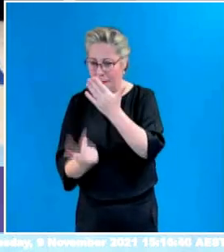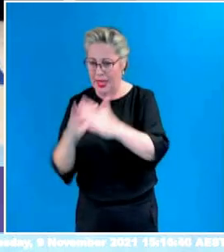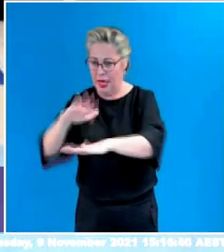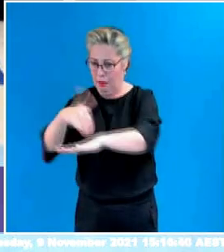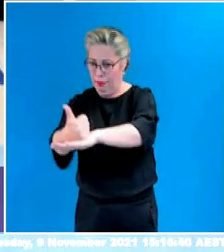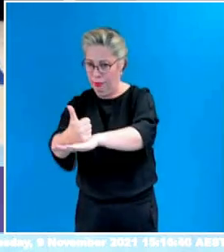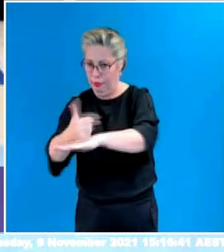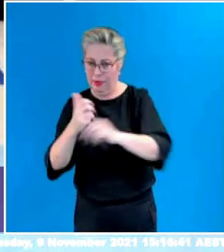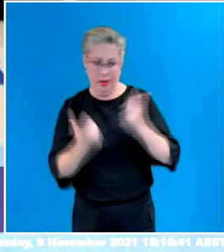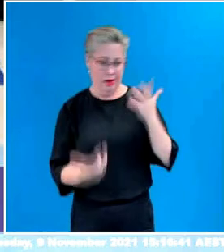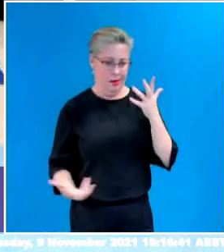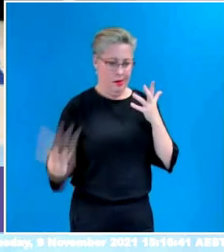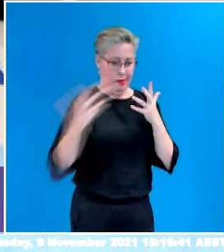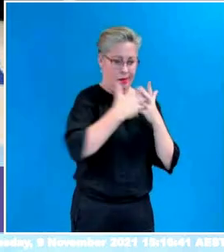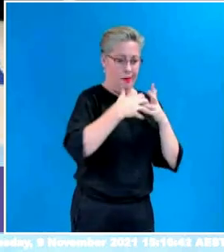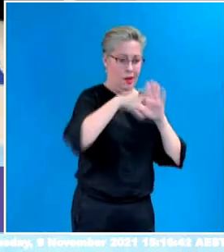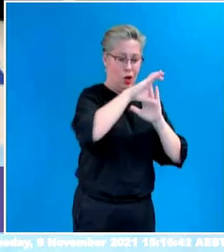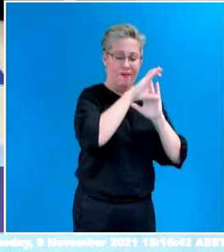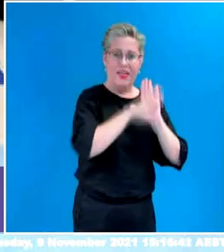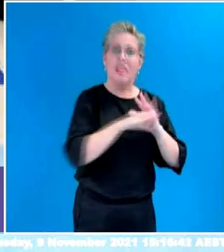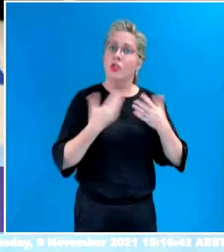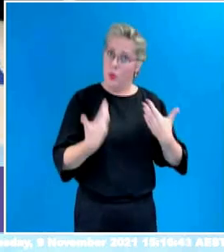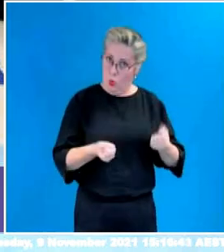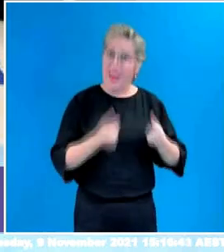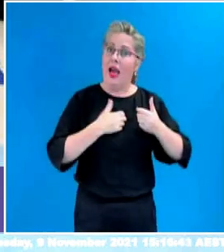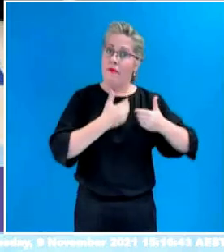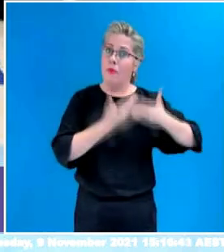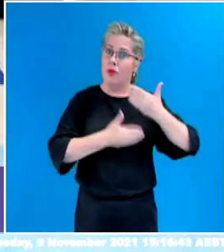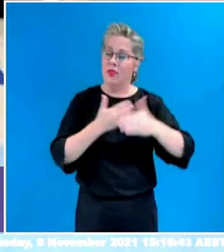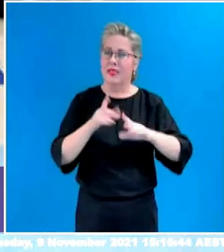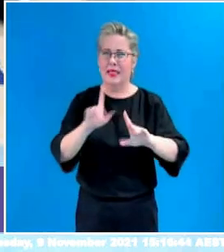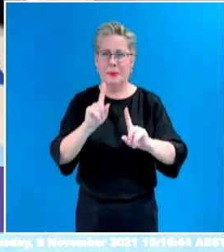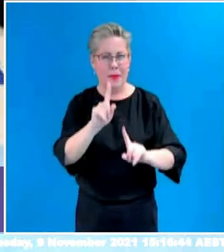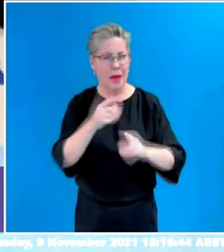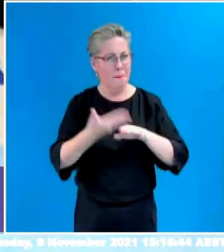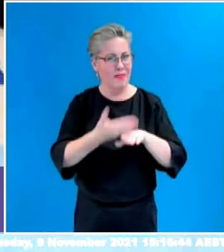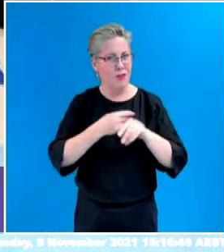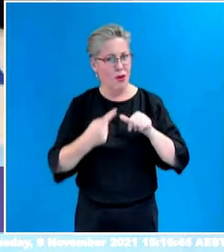that for you and perhaps assist the Commission in that way with some more